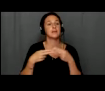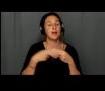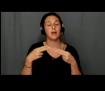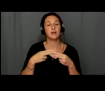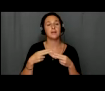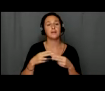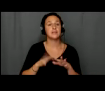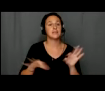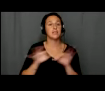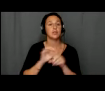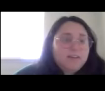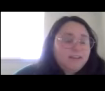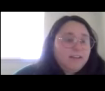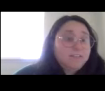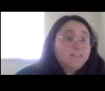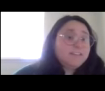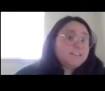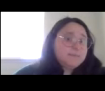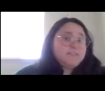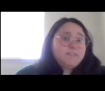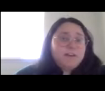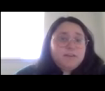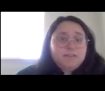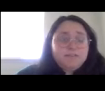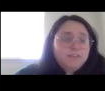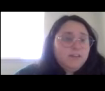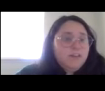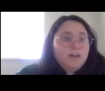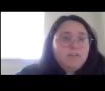always kept the United States running even at the expense of their health,